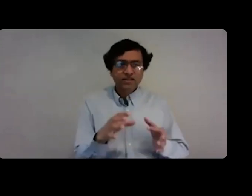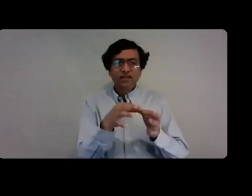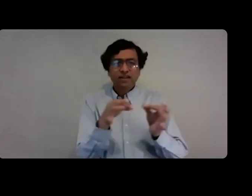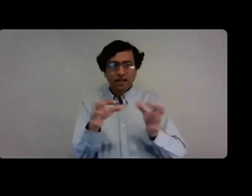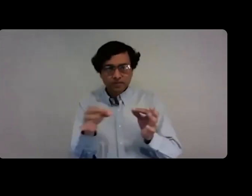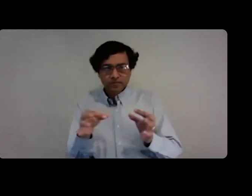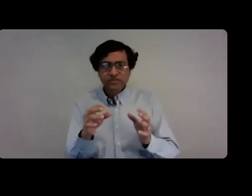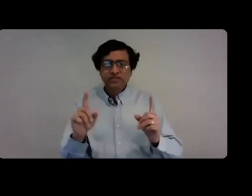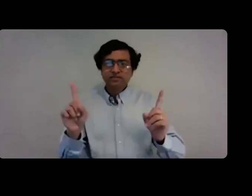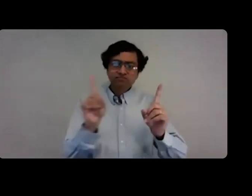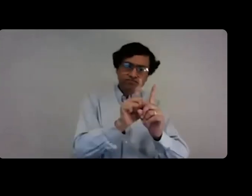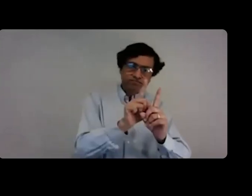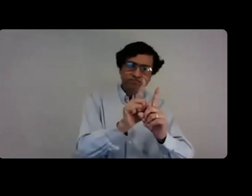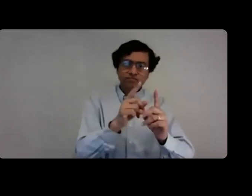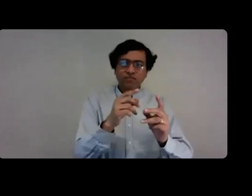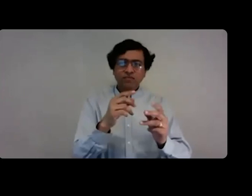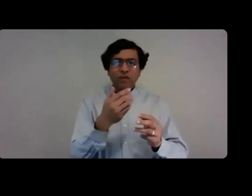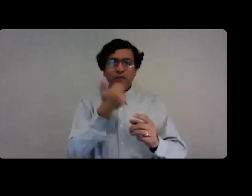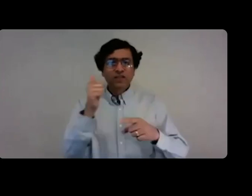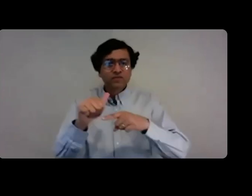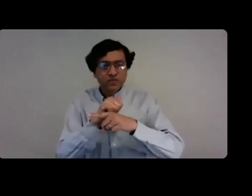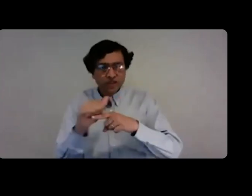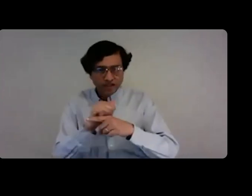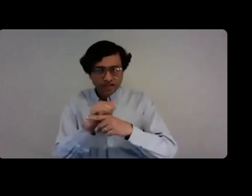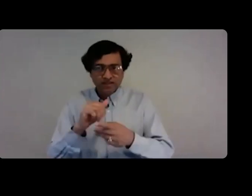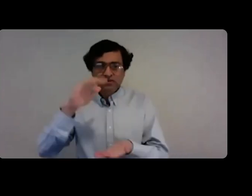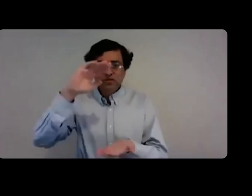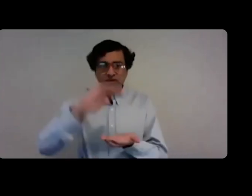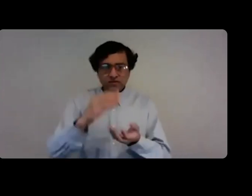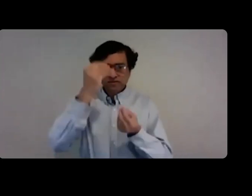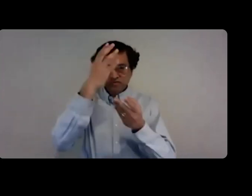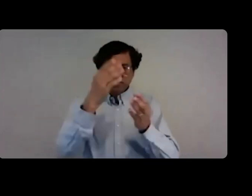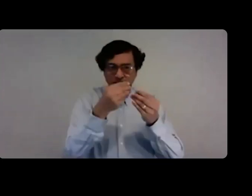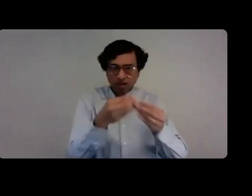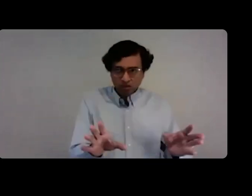You can have things like personal note takers, interpreting services.